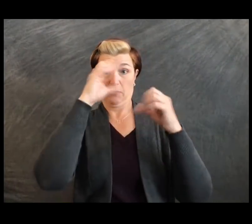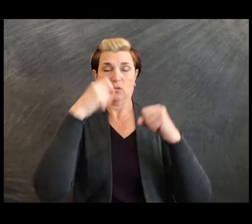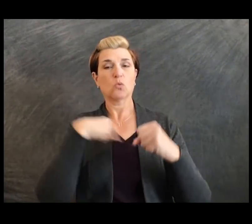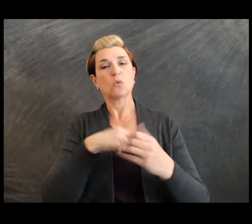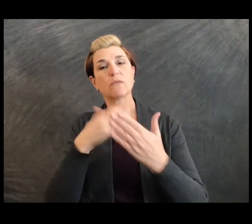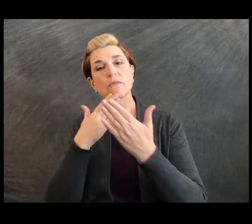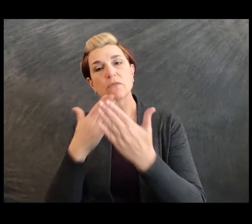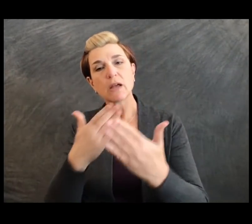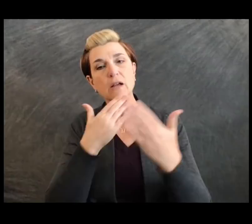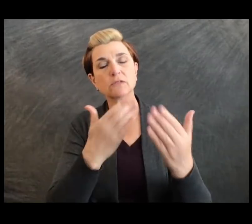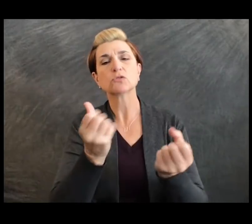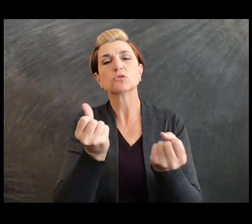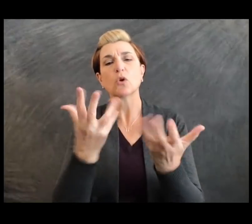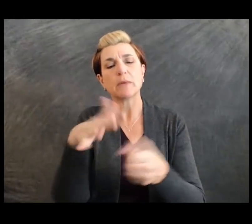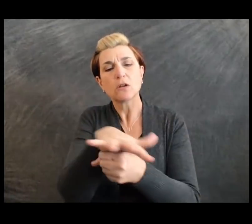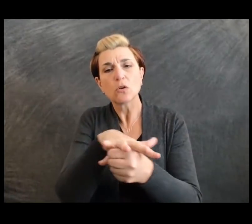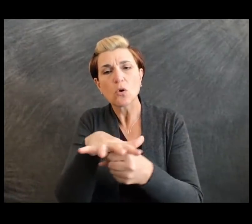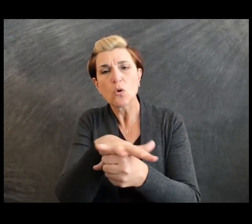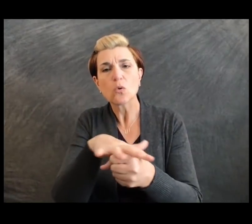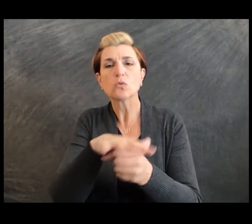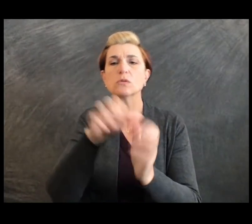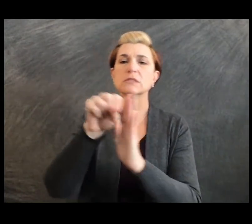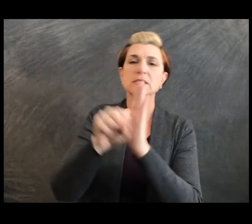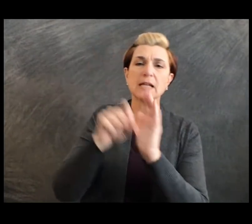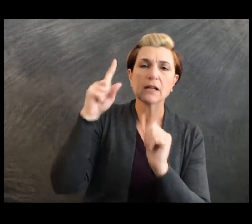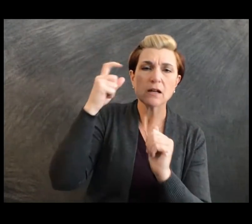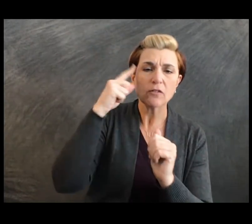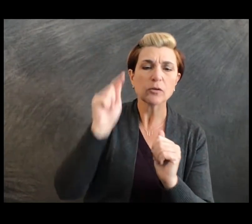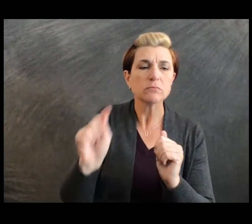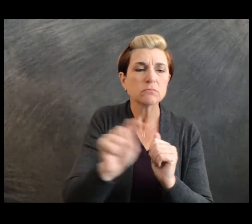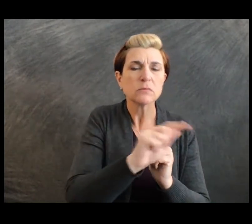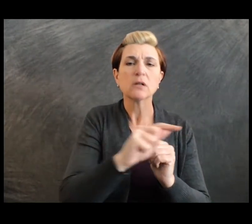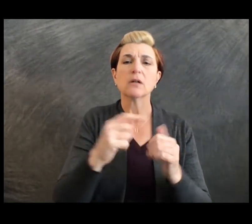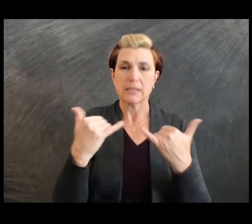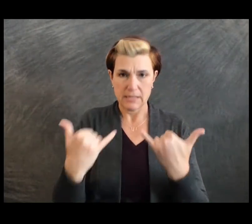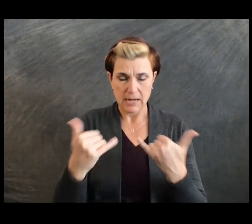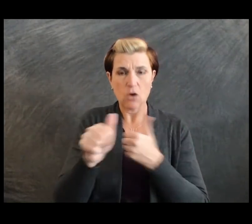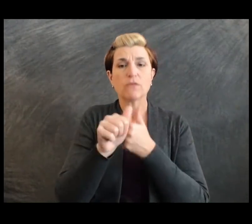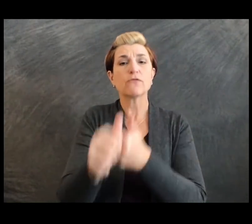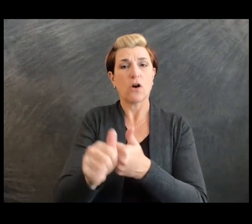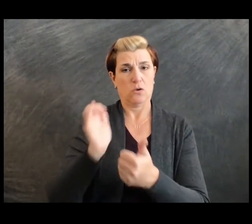practice all of all of the recommendations in the president's